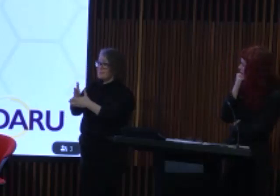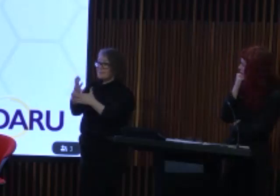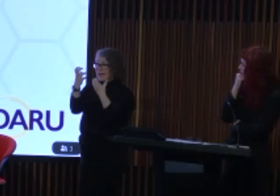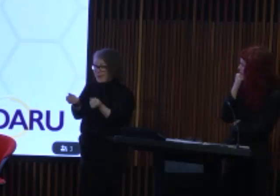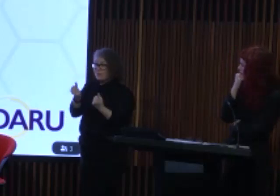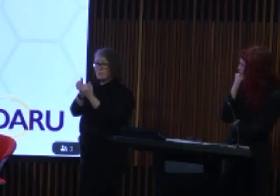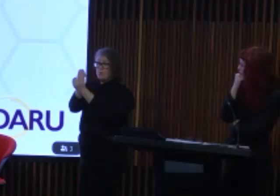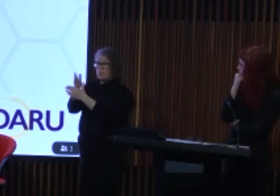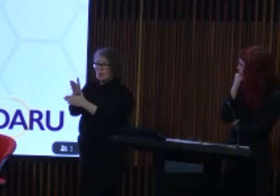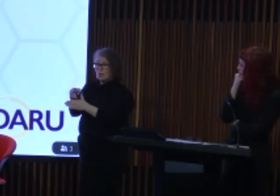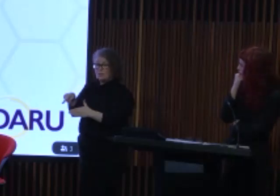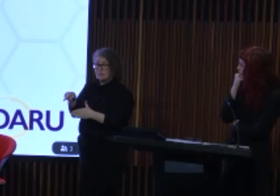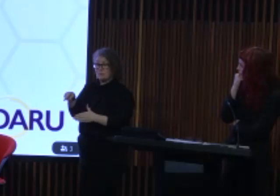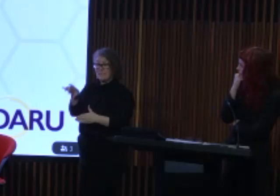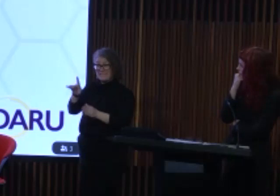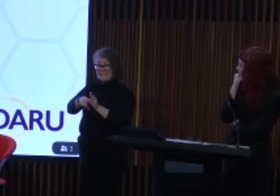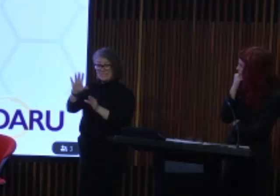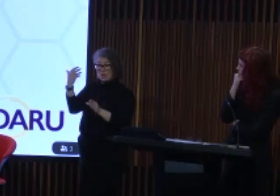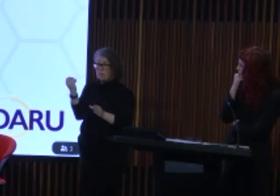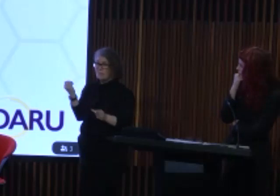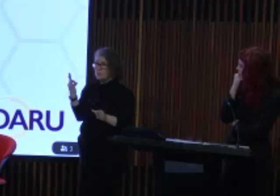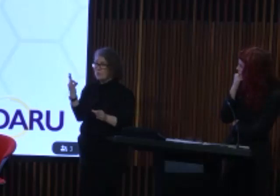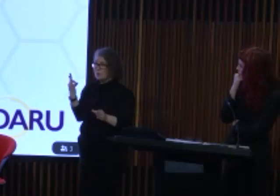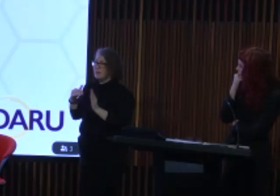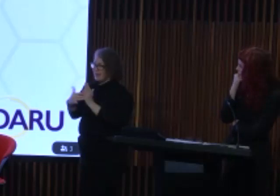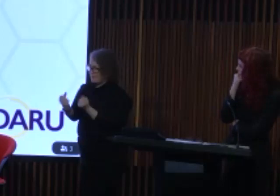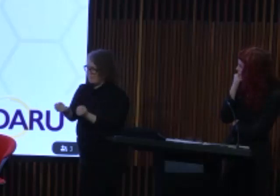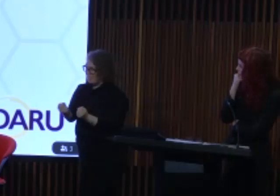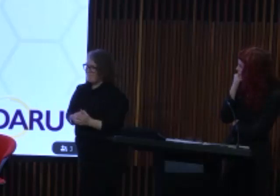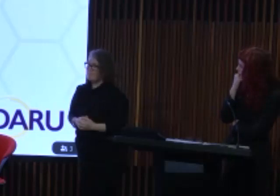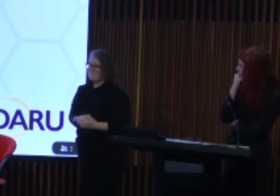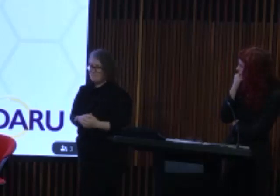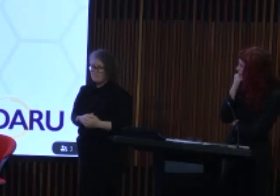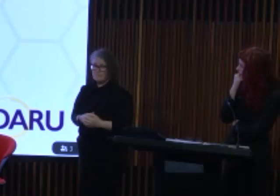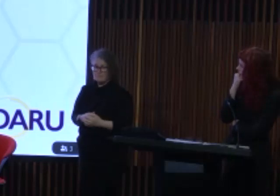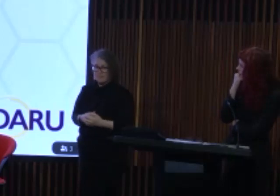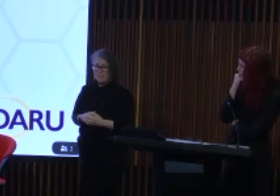is something that that didn't happen 10 years ago, I suppose that's one. What's not